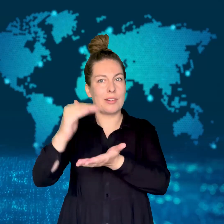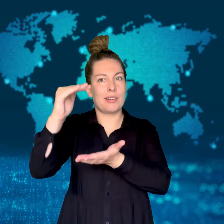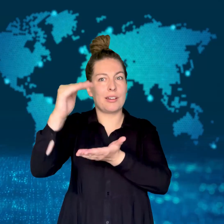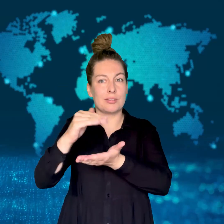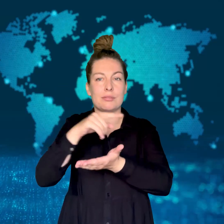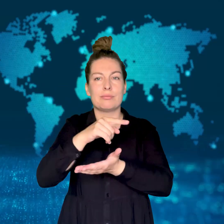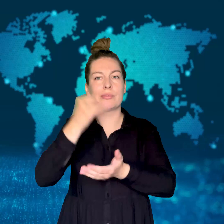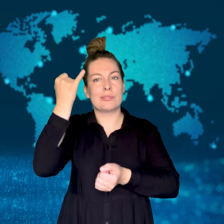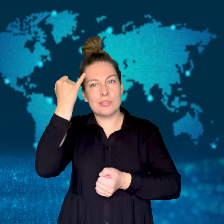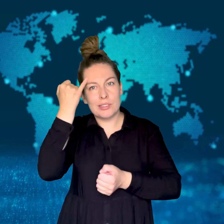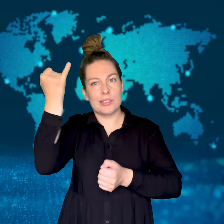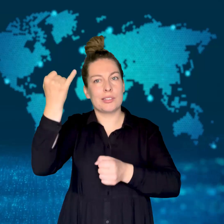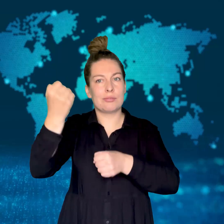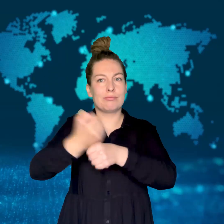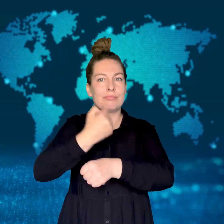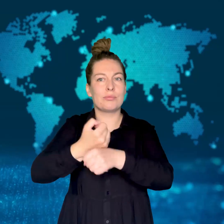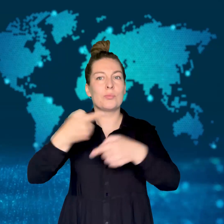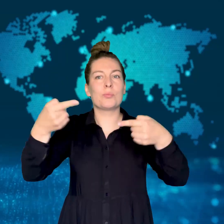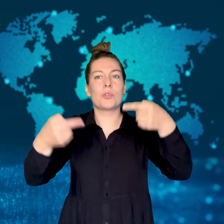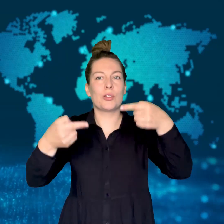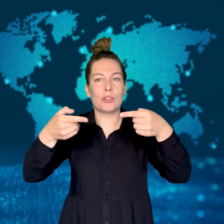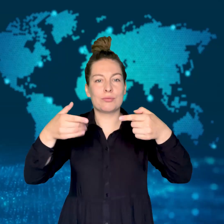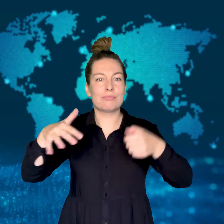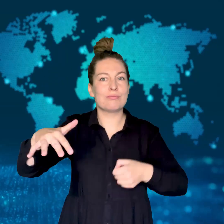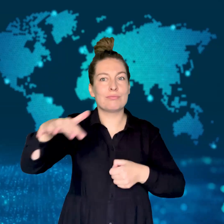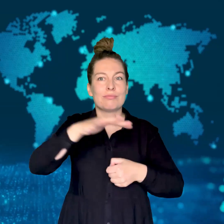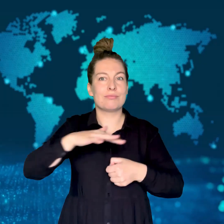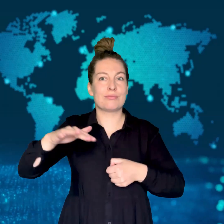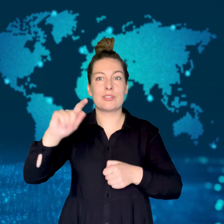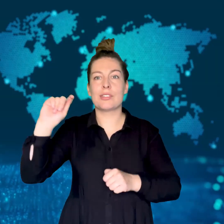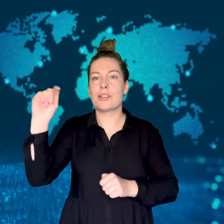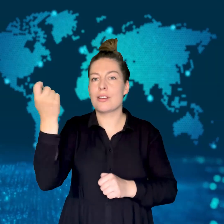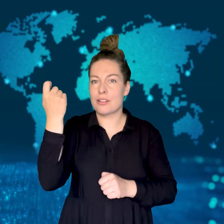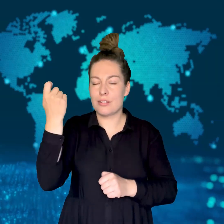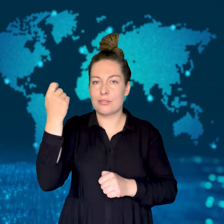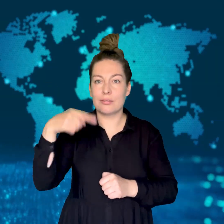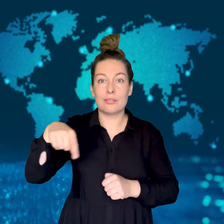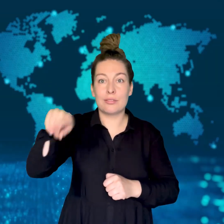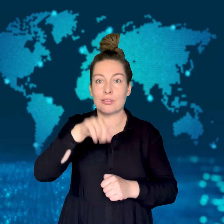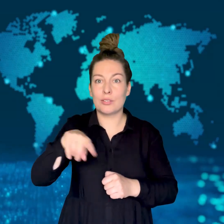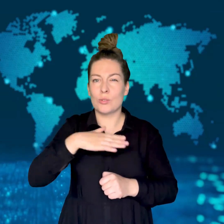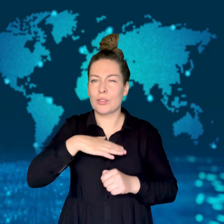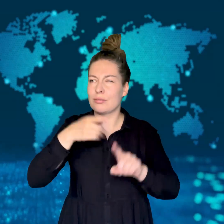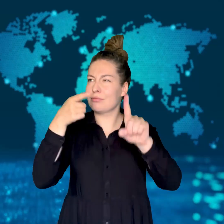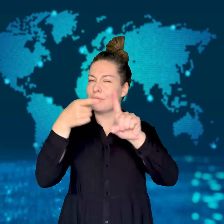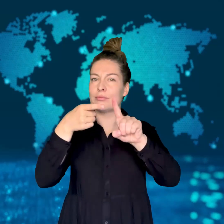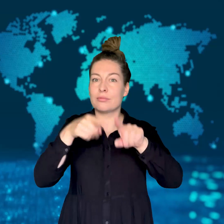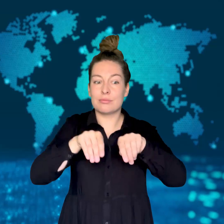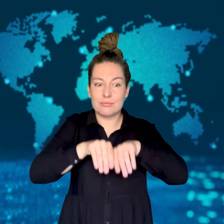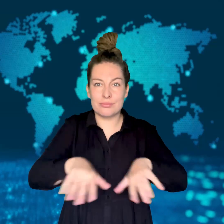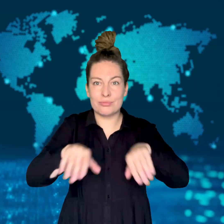in place in Kenya in 2015.